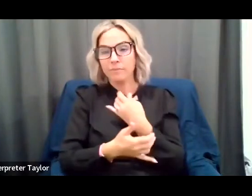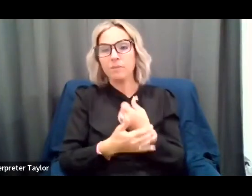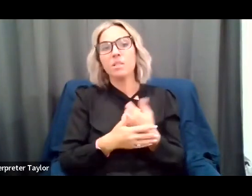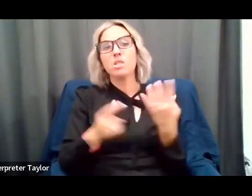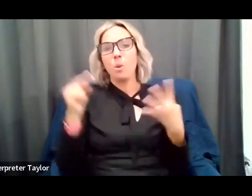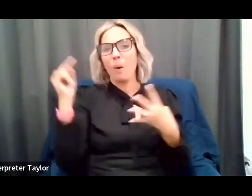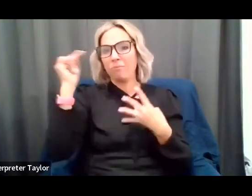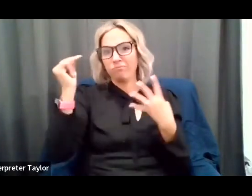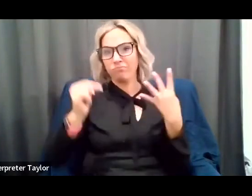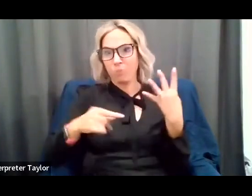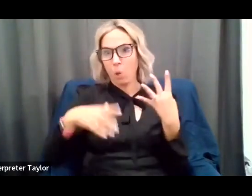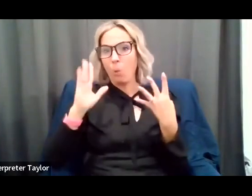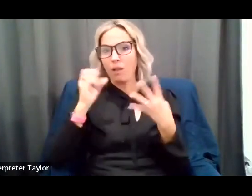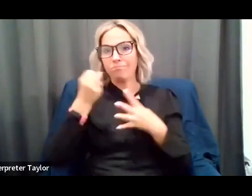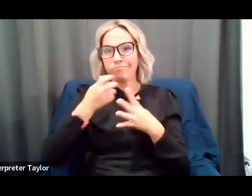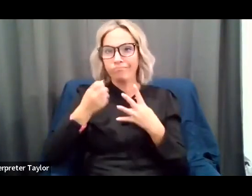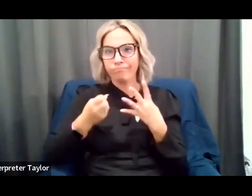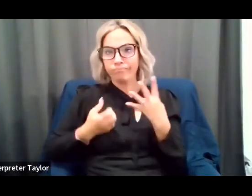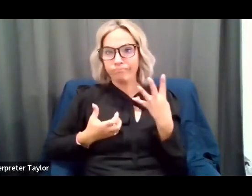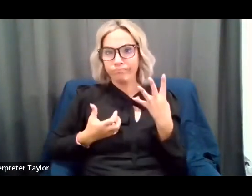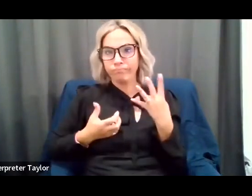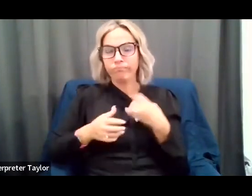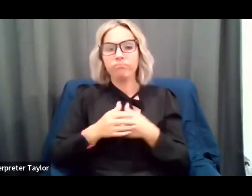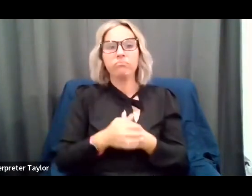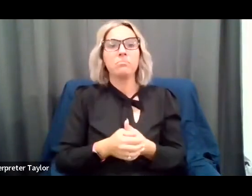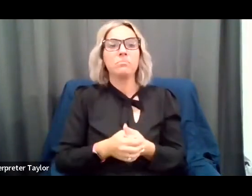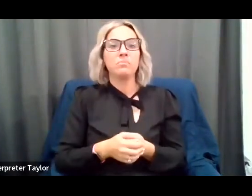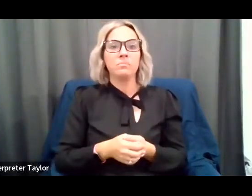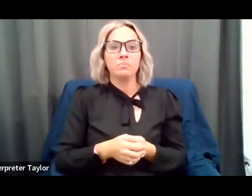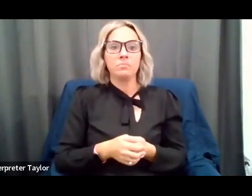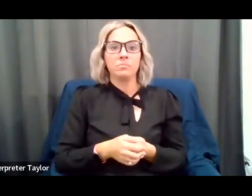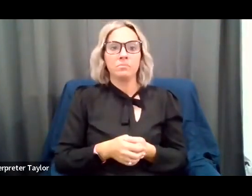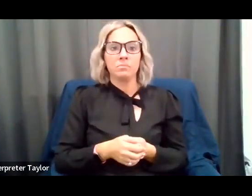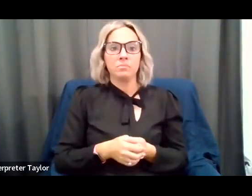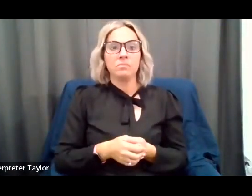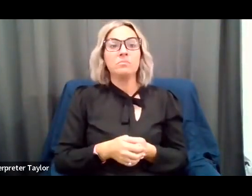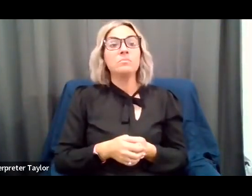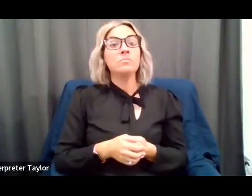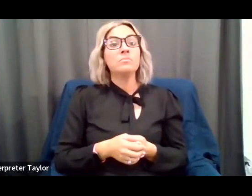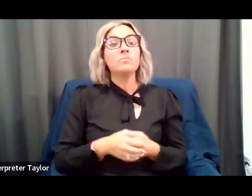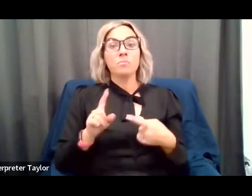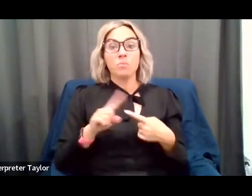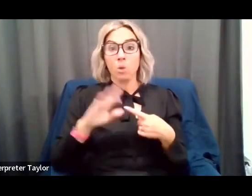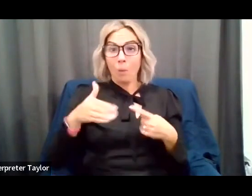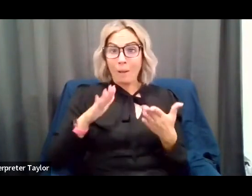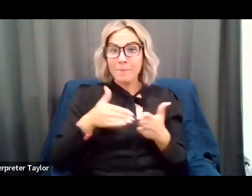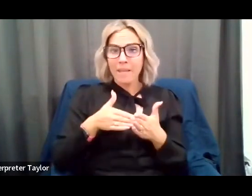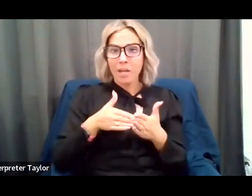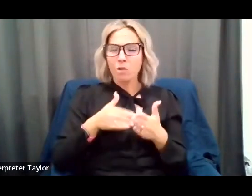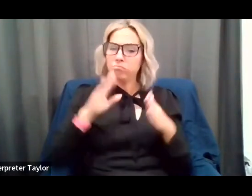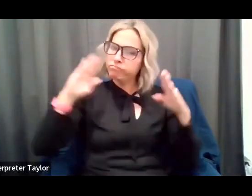these and give you a little more detail. Our Welcome Center, we're very student-focused.